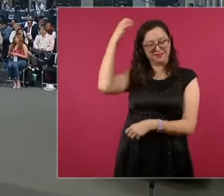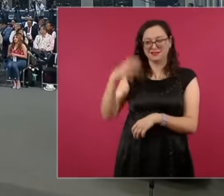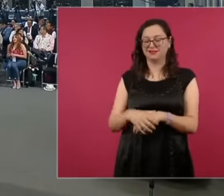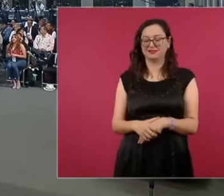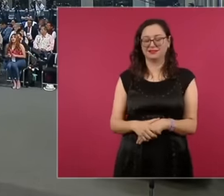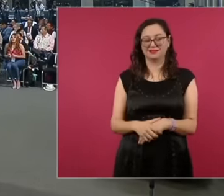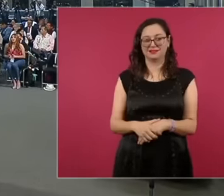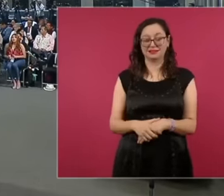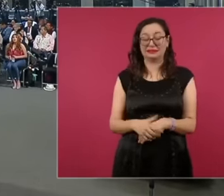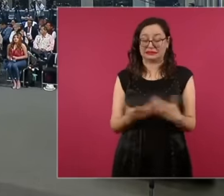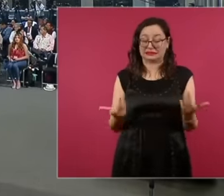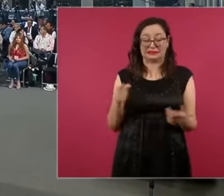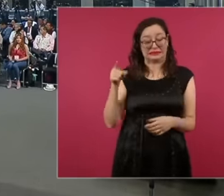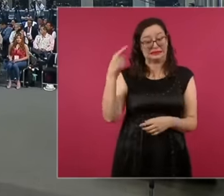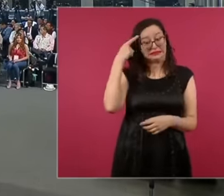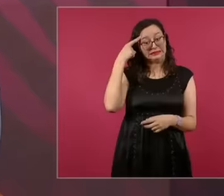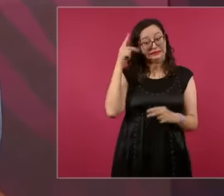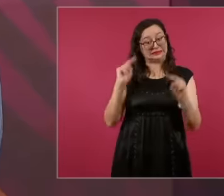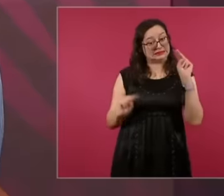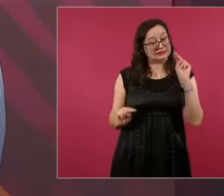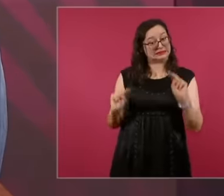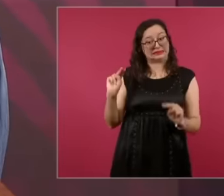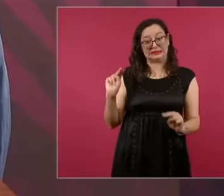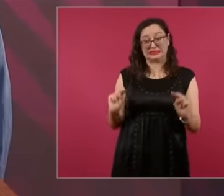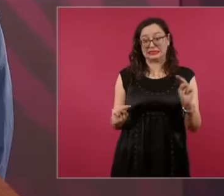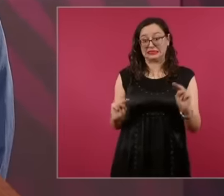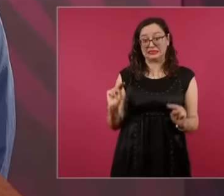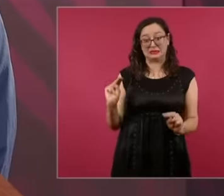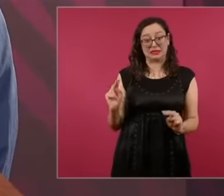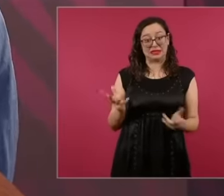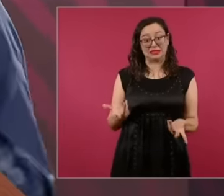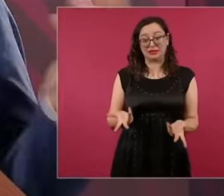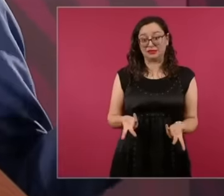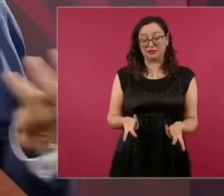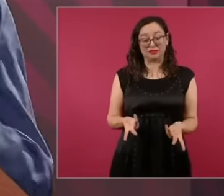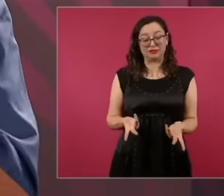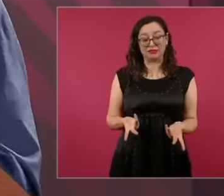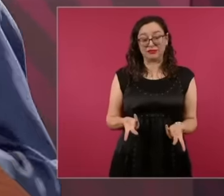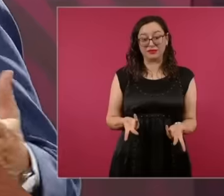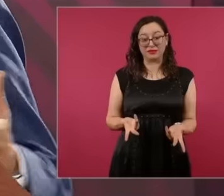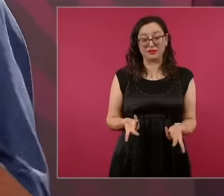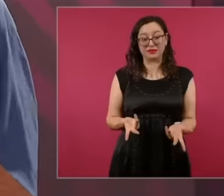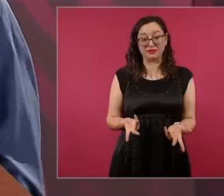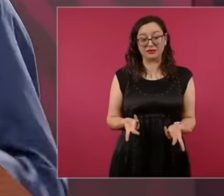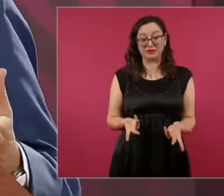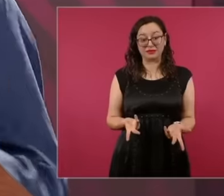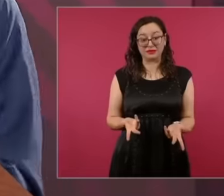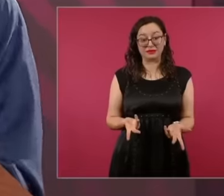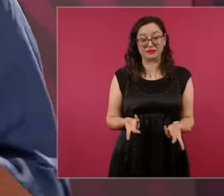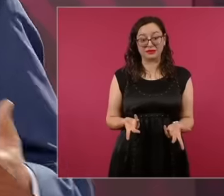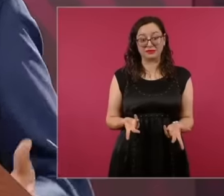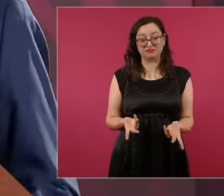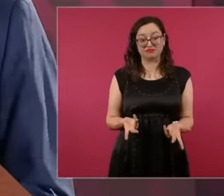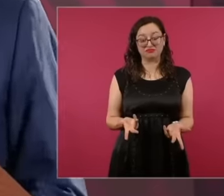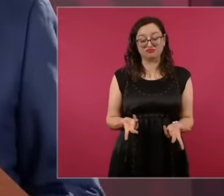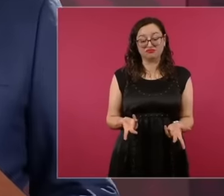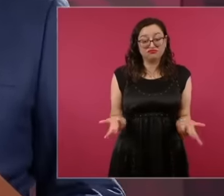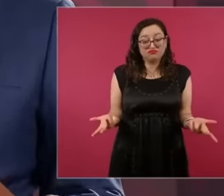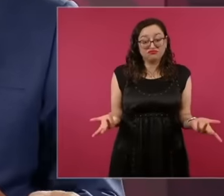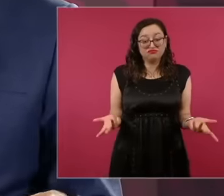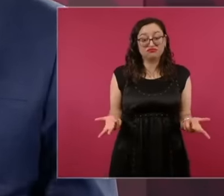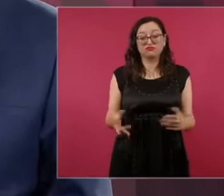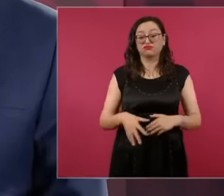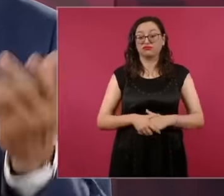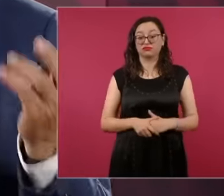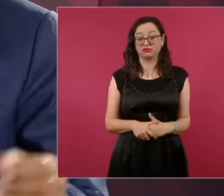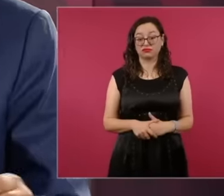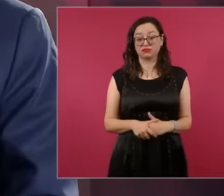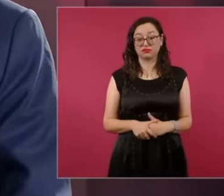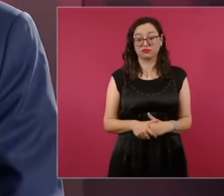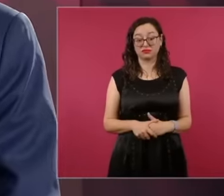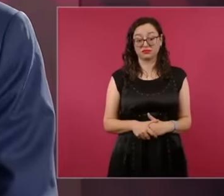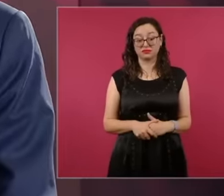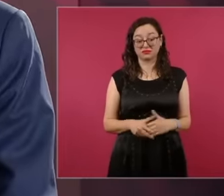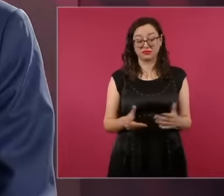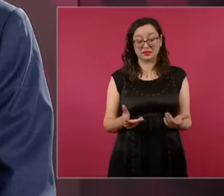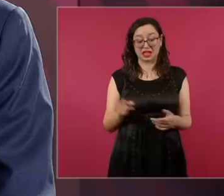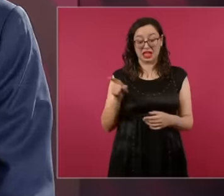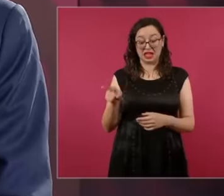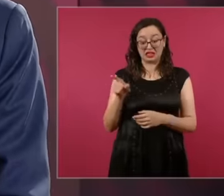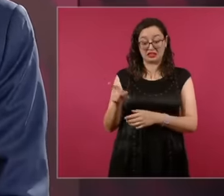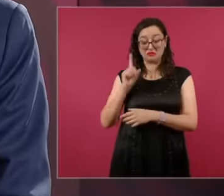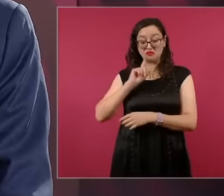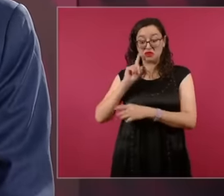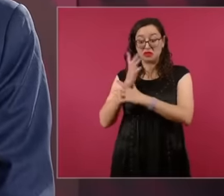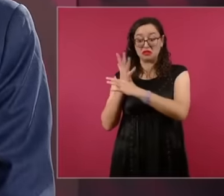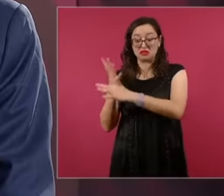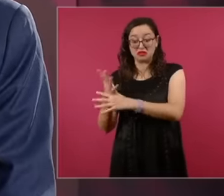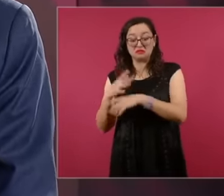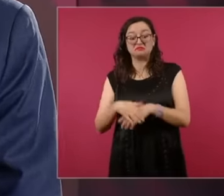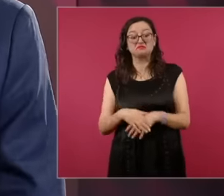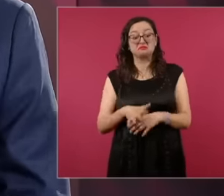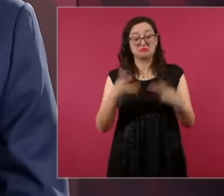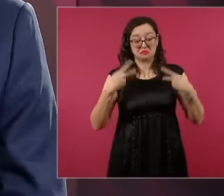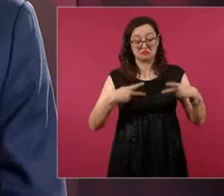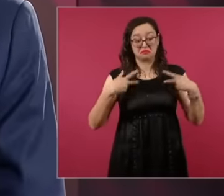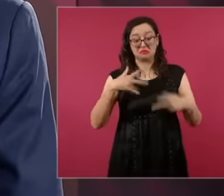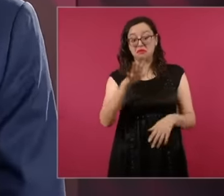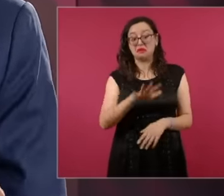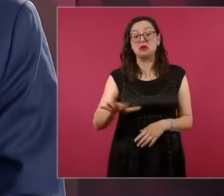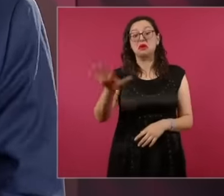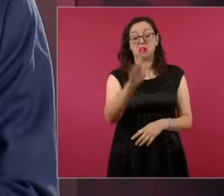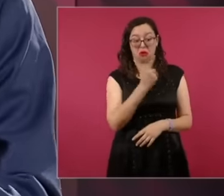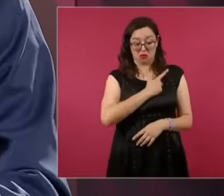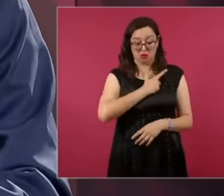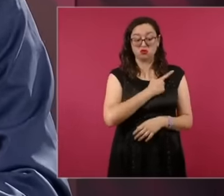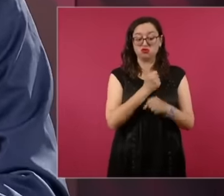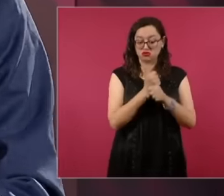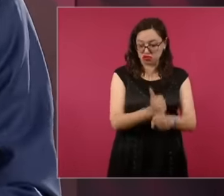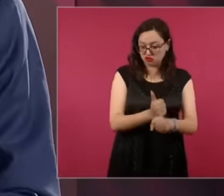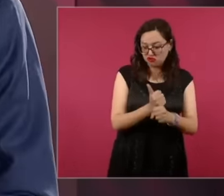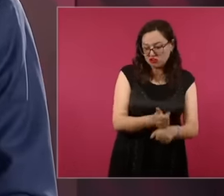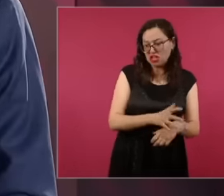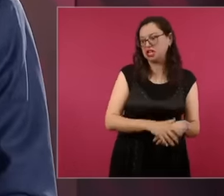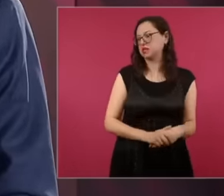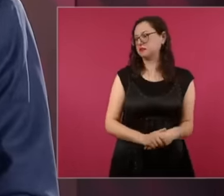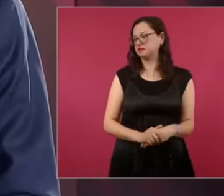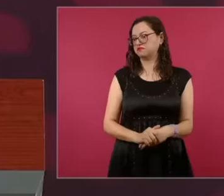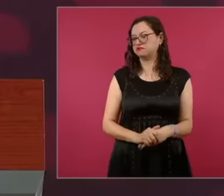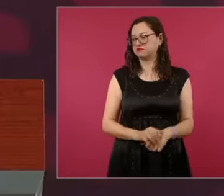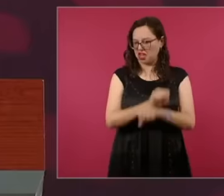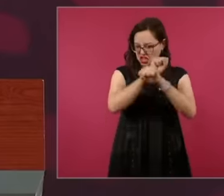level the people are masochists, the people want to be slaves,